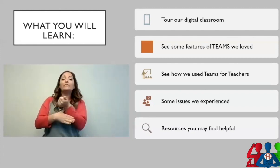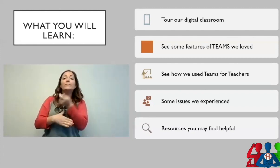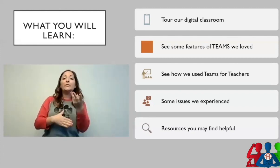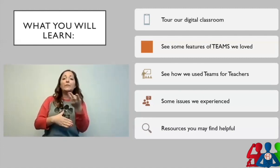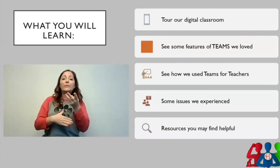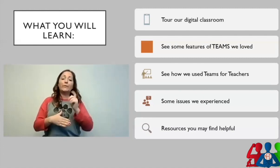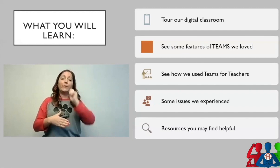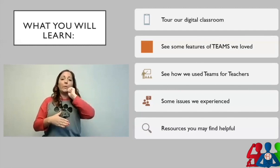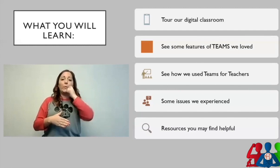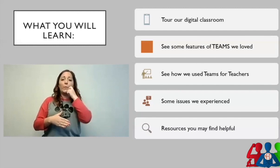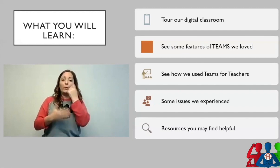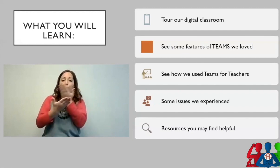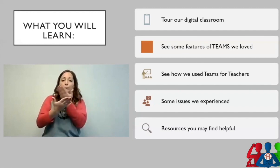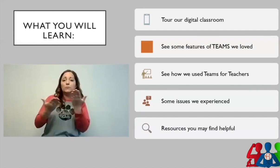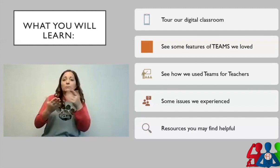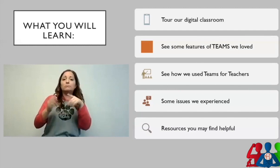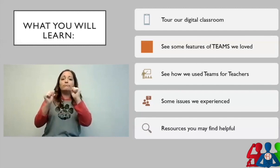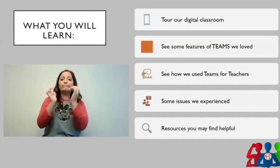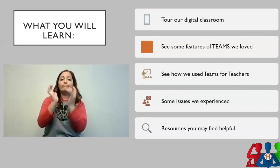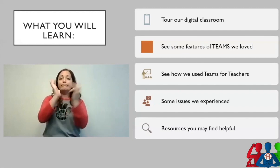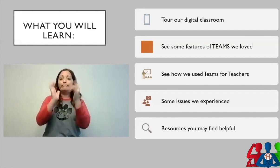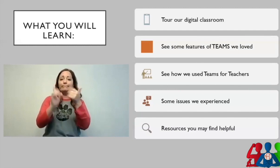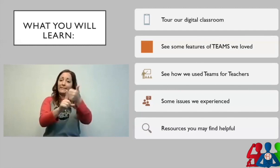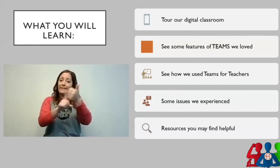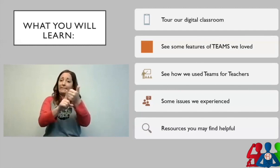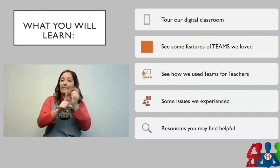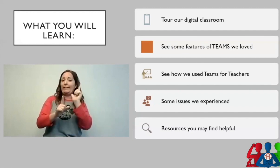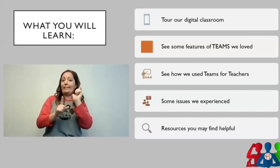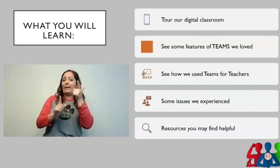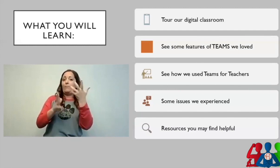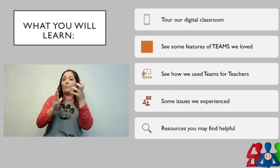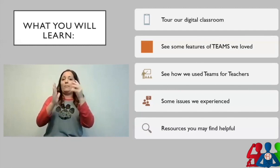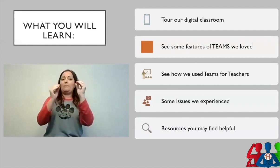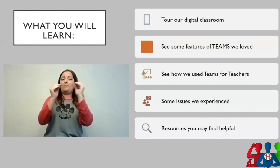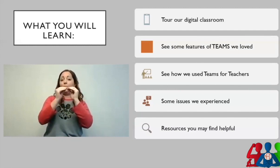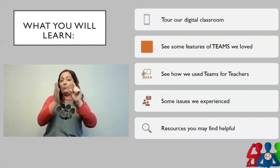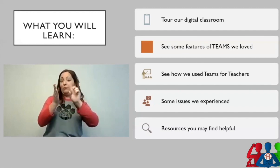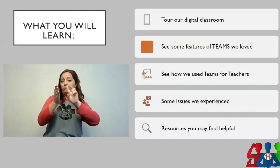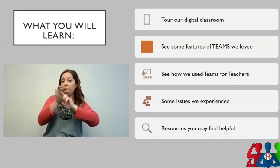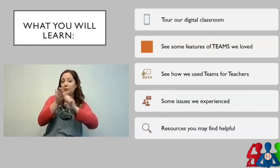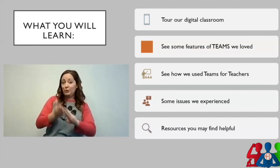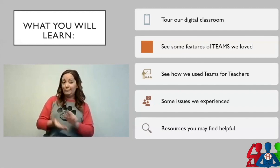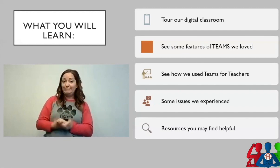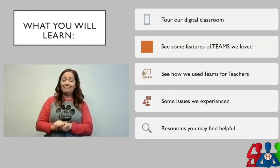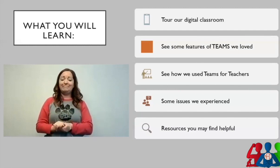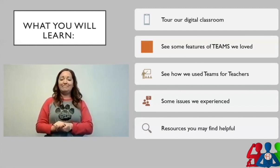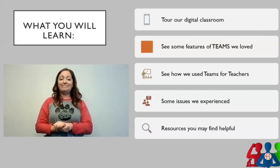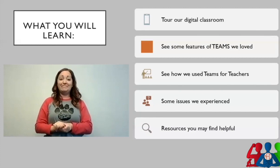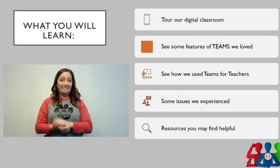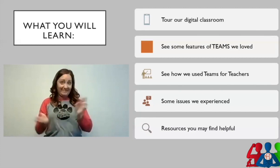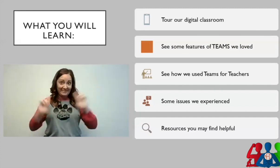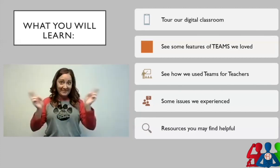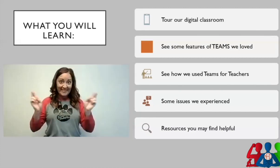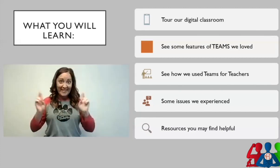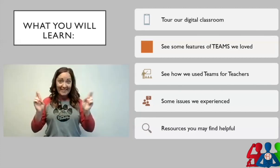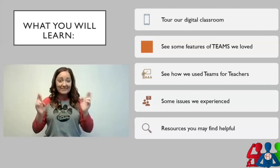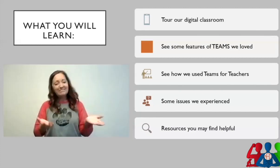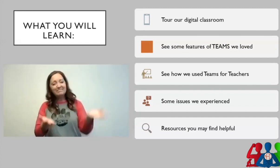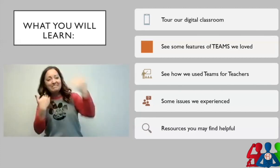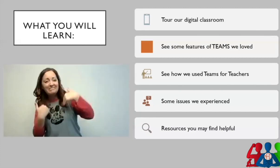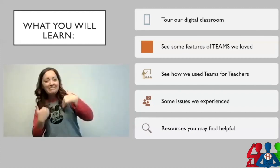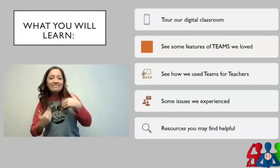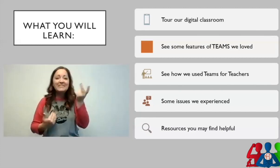And fifth, we'll share a few cool resources that you can take advantage of if you're working in this environment.